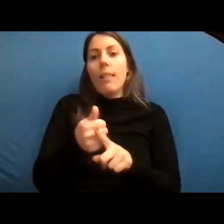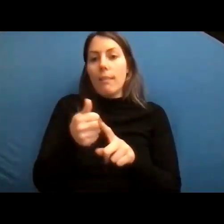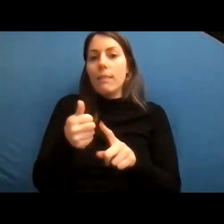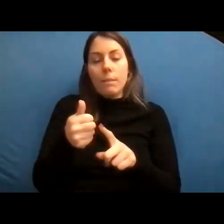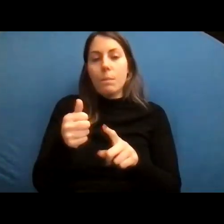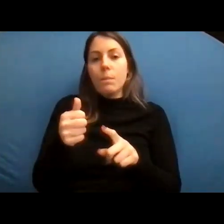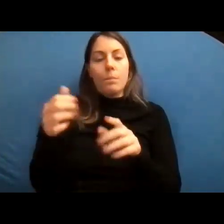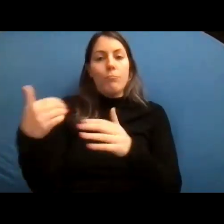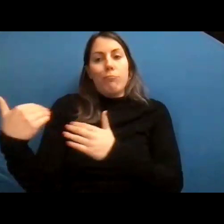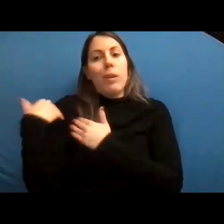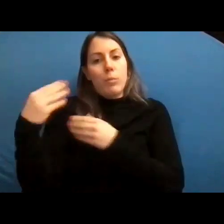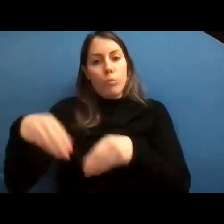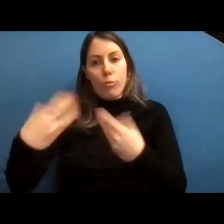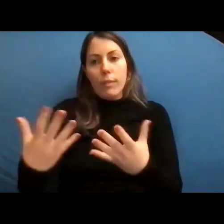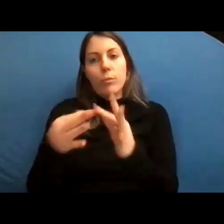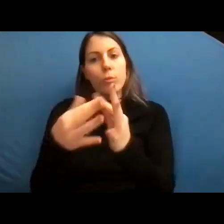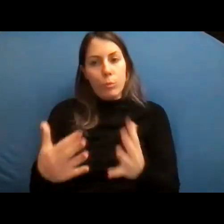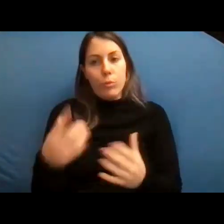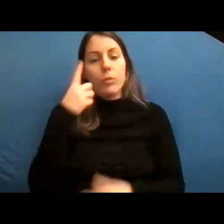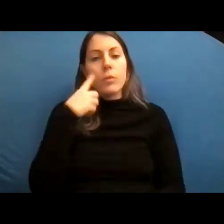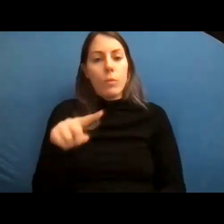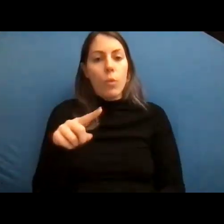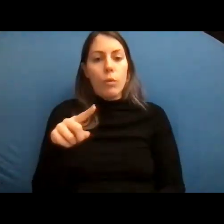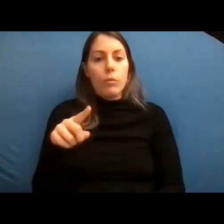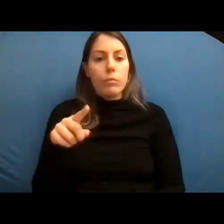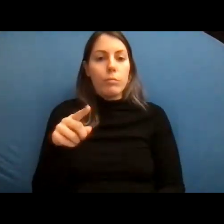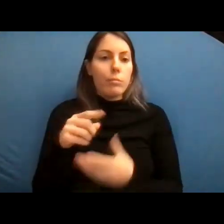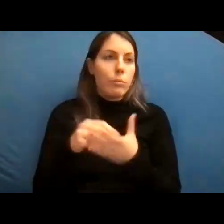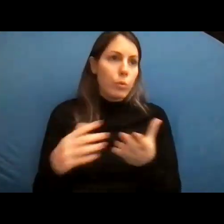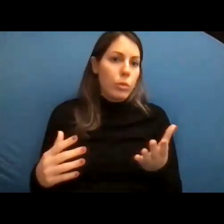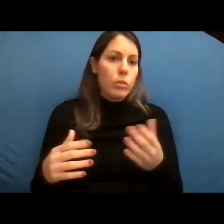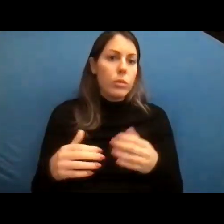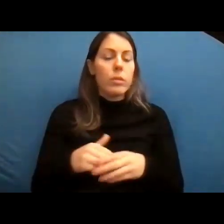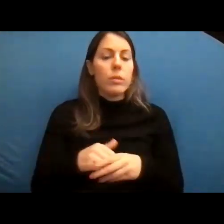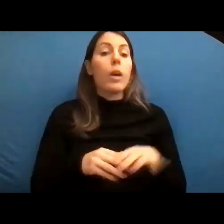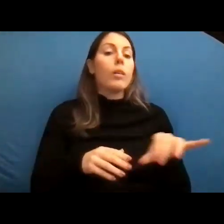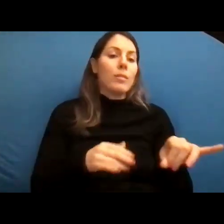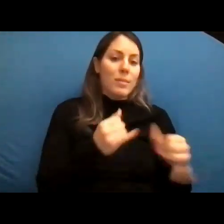system is responsible for getting the interpreters for those students.